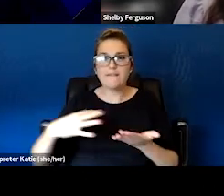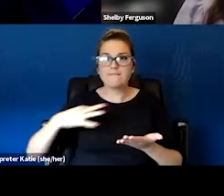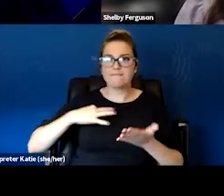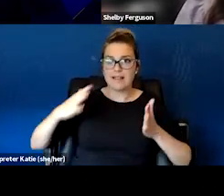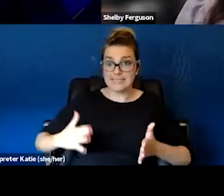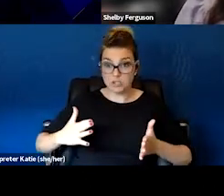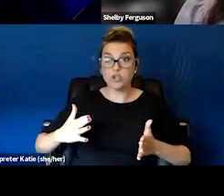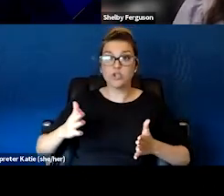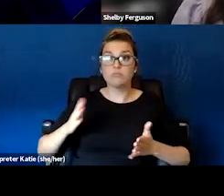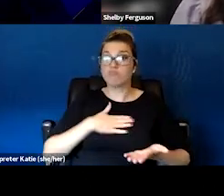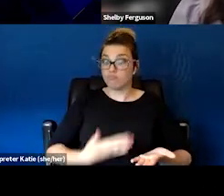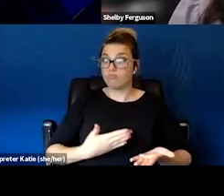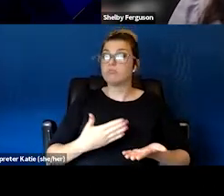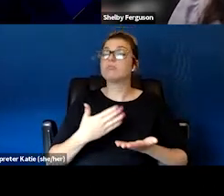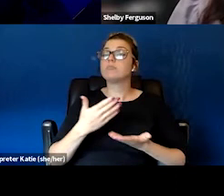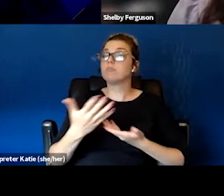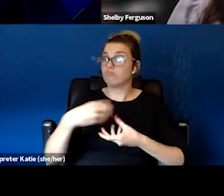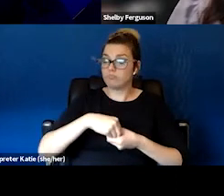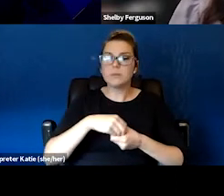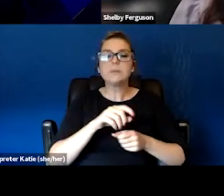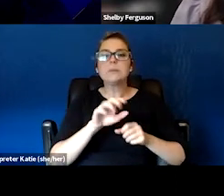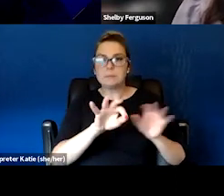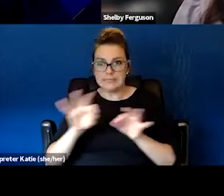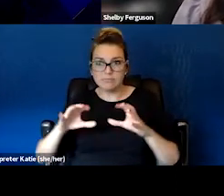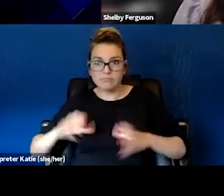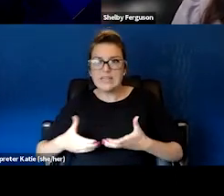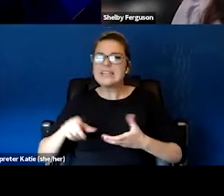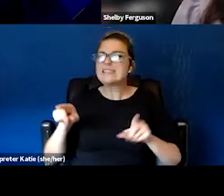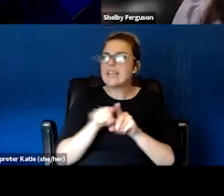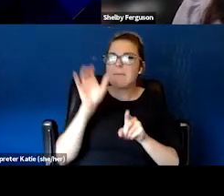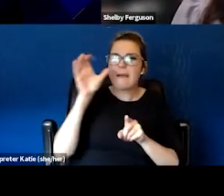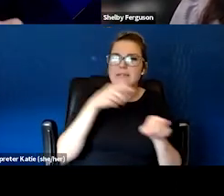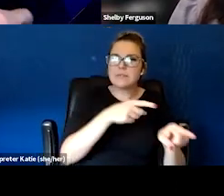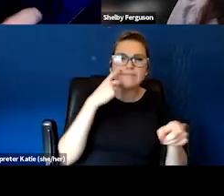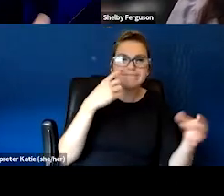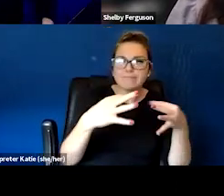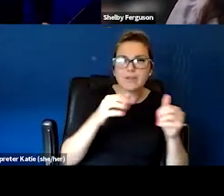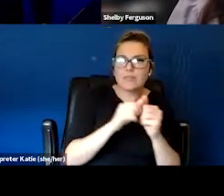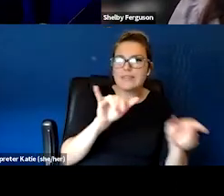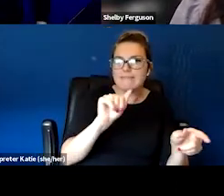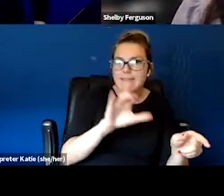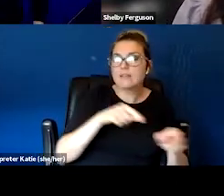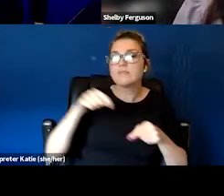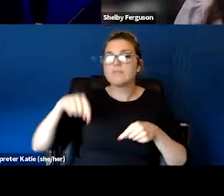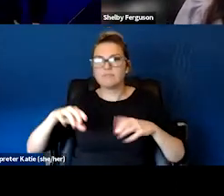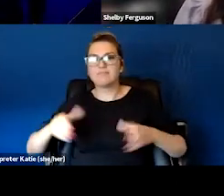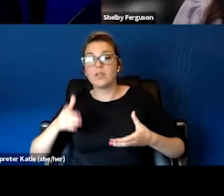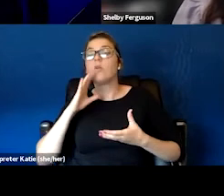And they do kind of a similar thing to our YAC. They go around, do advocacy. They do a lot of training and education